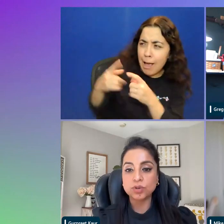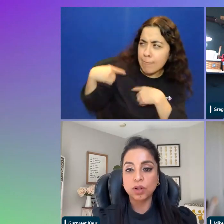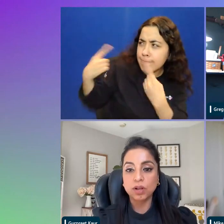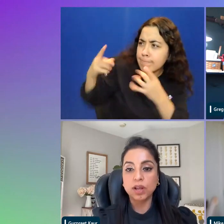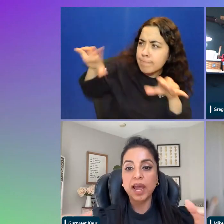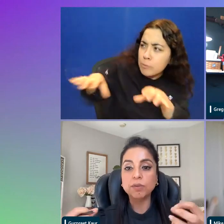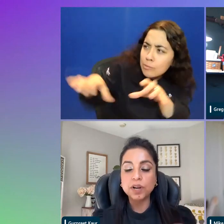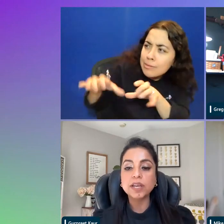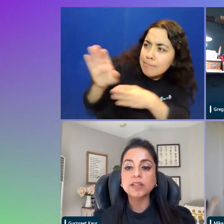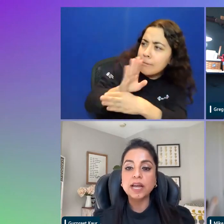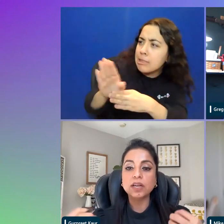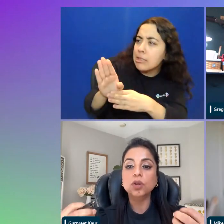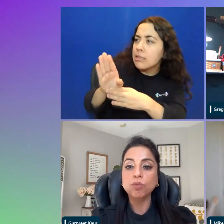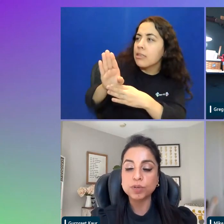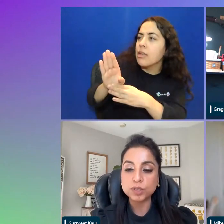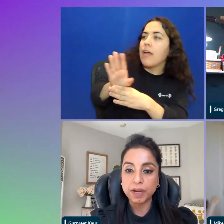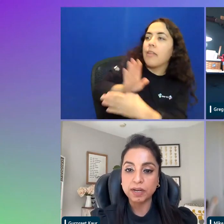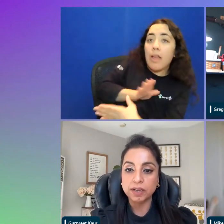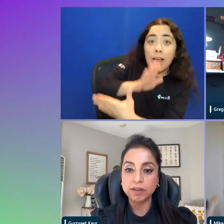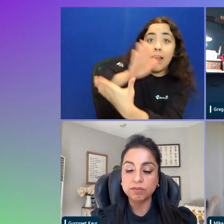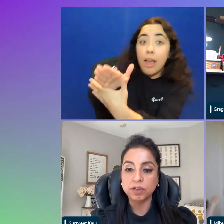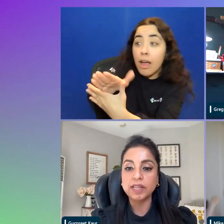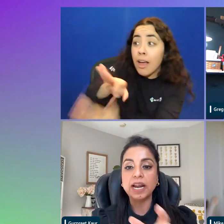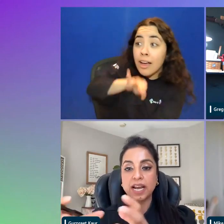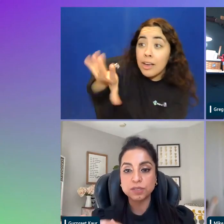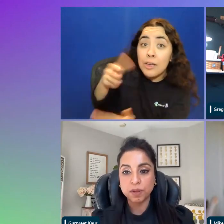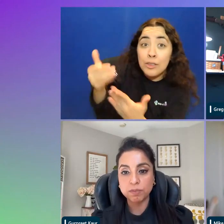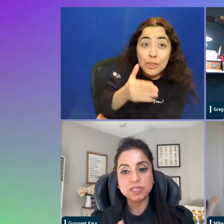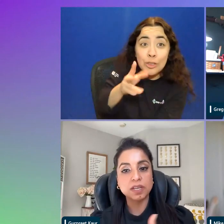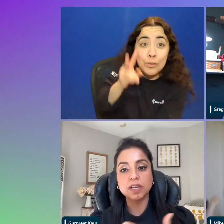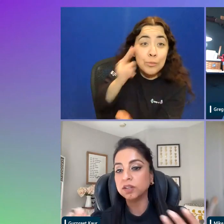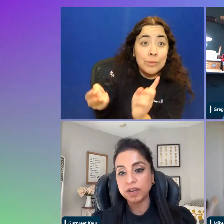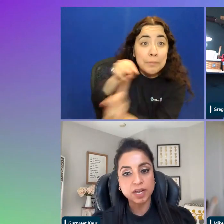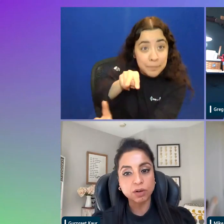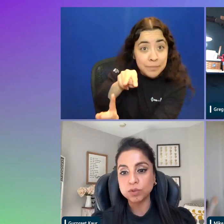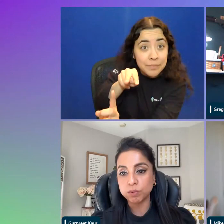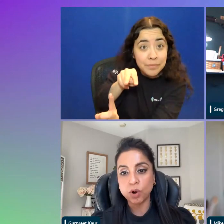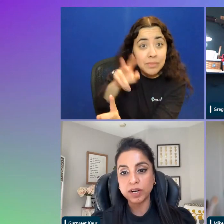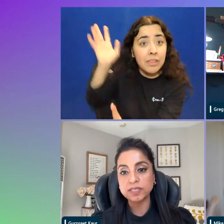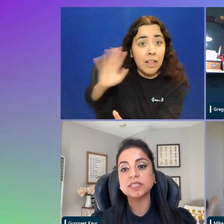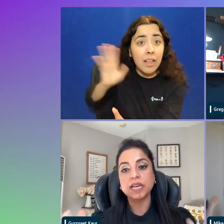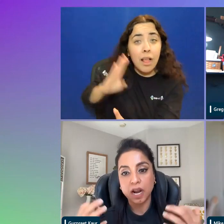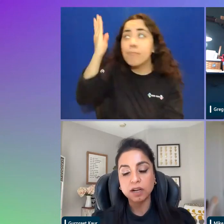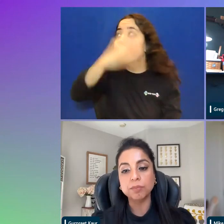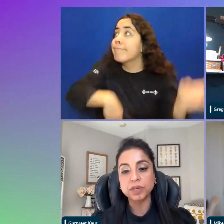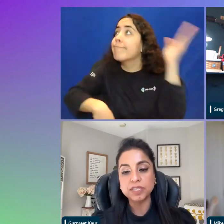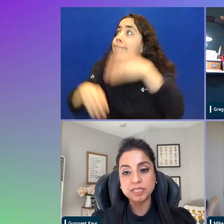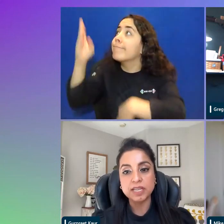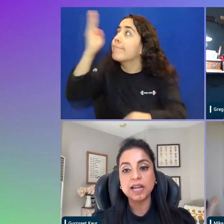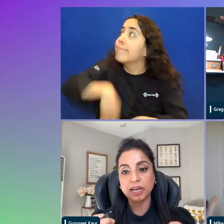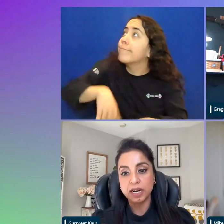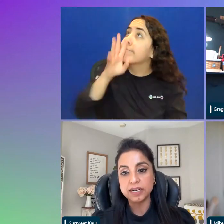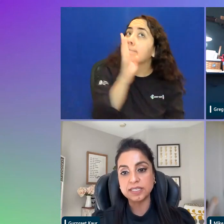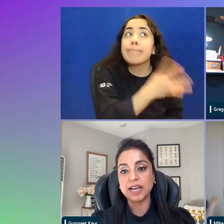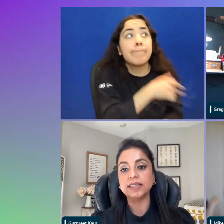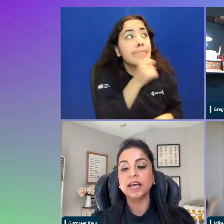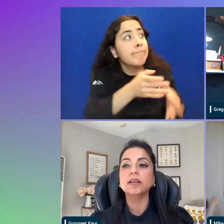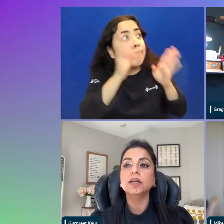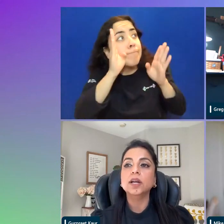bring in that new perspective that has been missing. Otherwise, our roles would not exist in our companies. See that